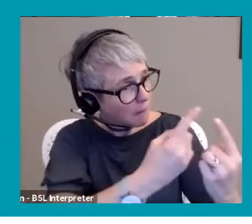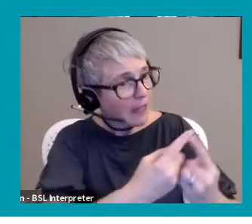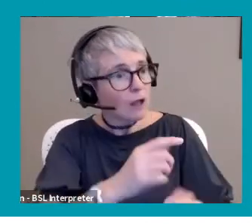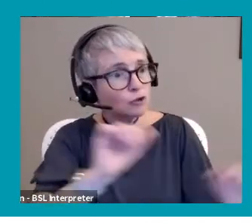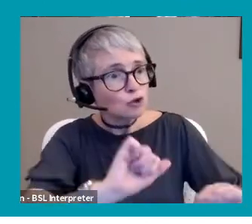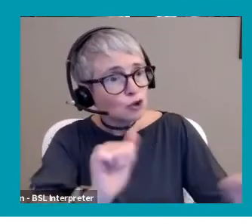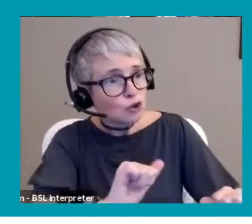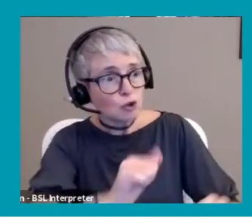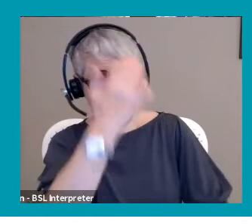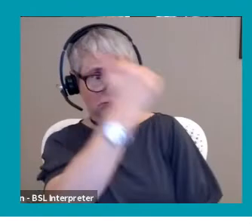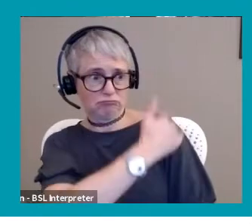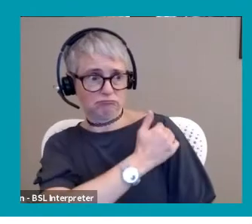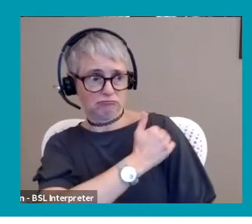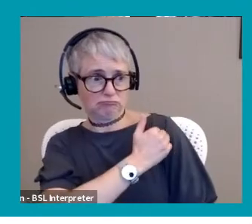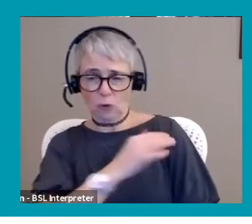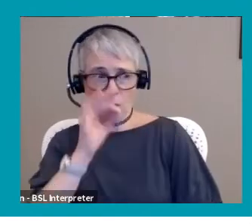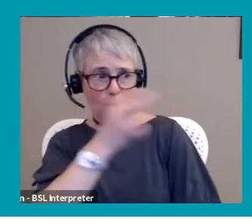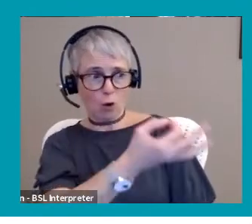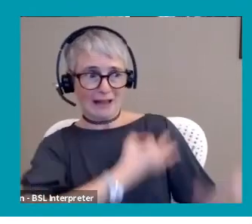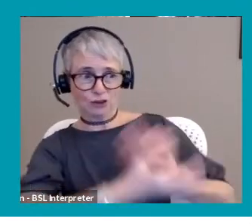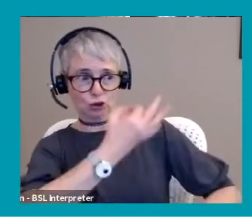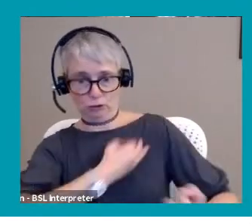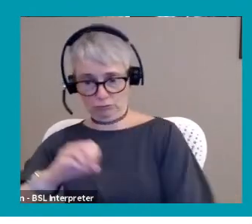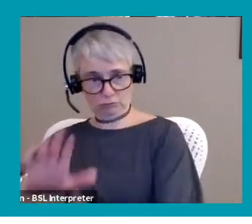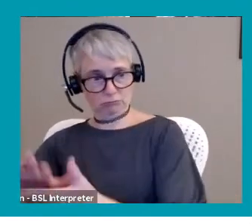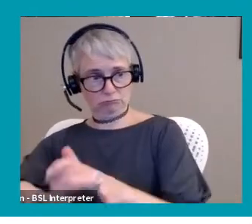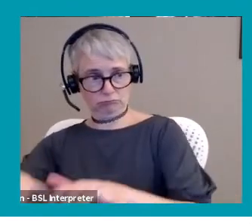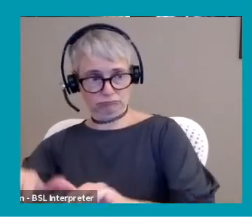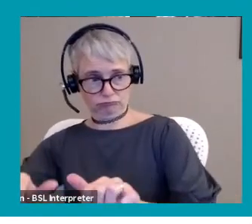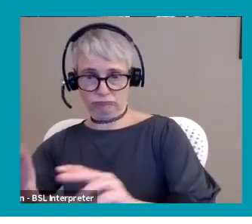questions pop them in the chat box and we'll get to them as soon